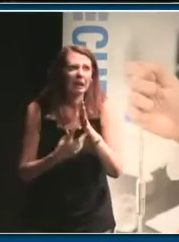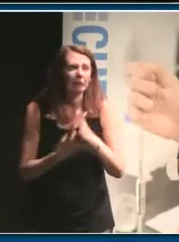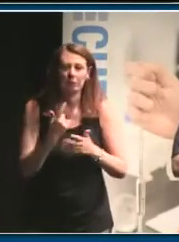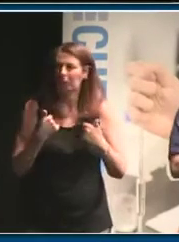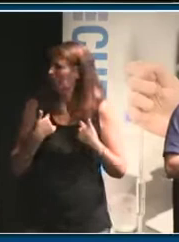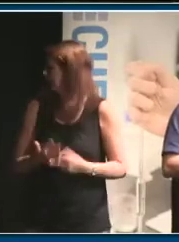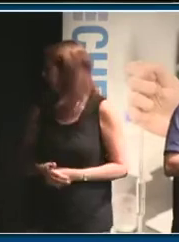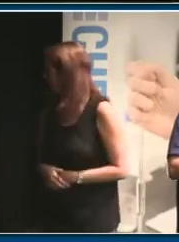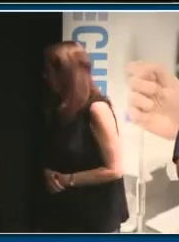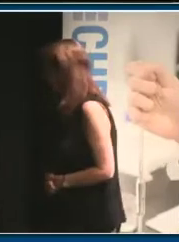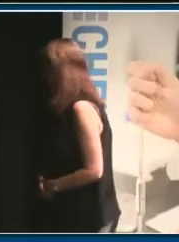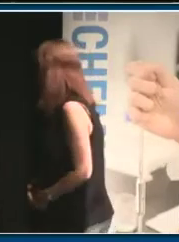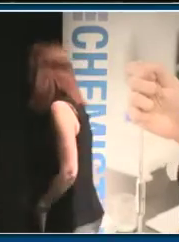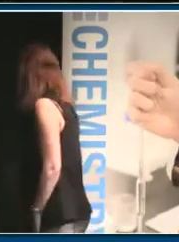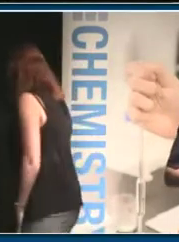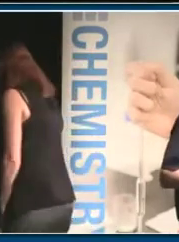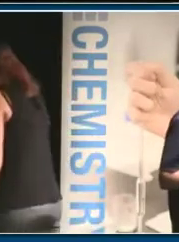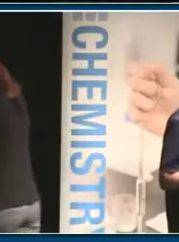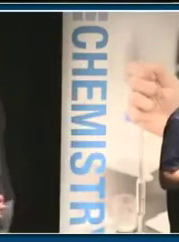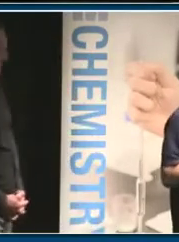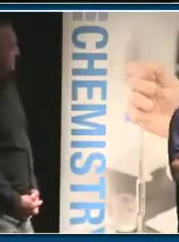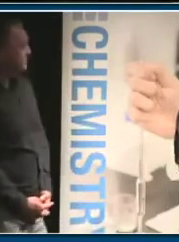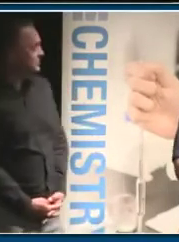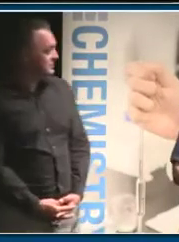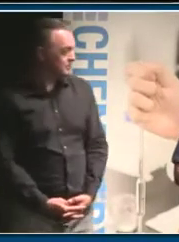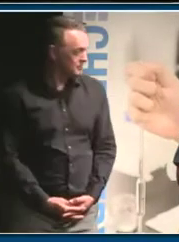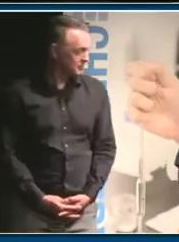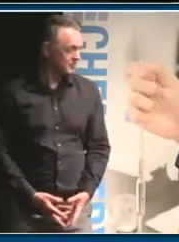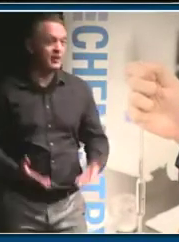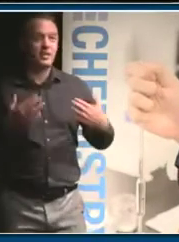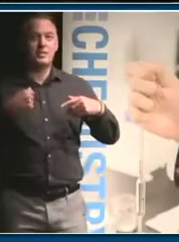Well through flotsam and jetsam, next thing you know I find myself at Princeton University